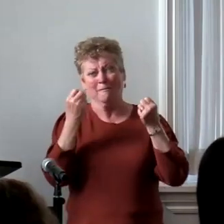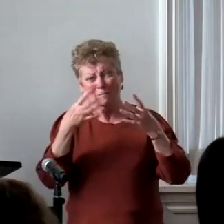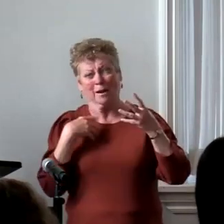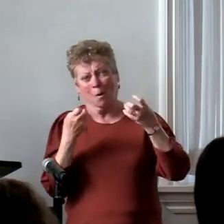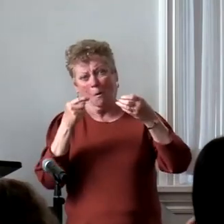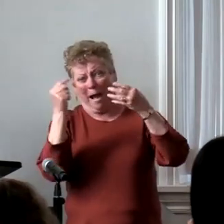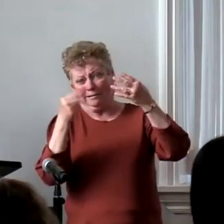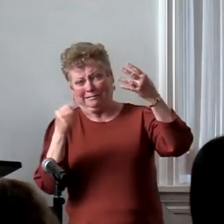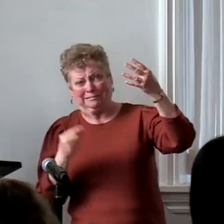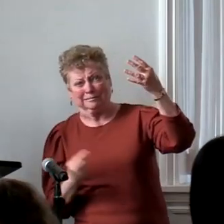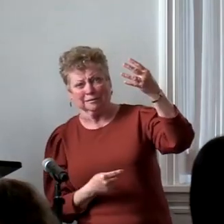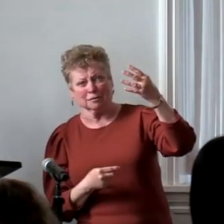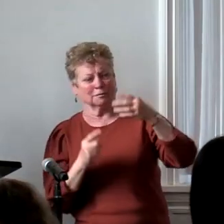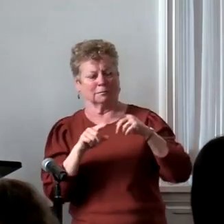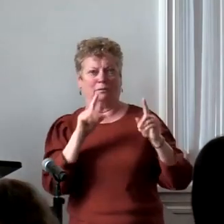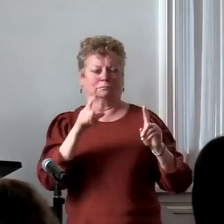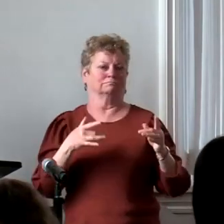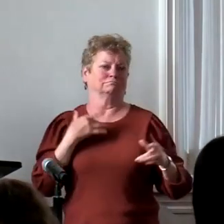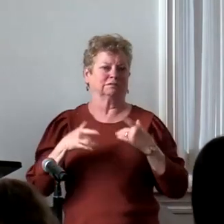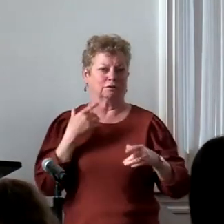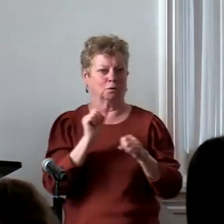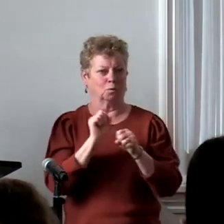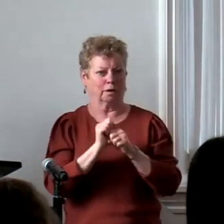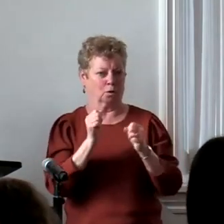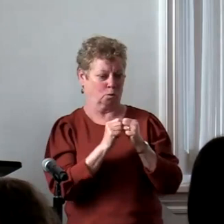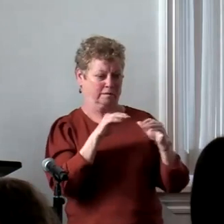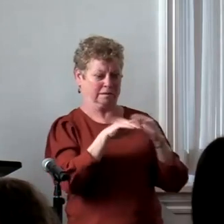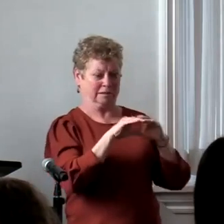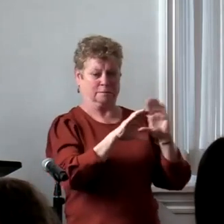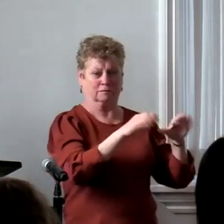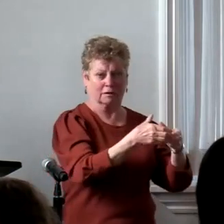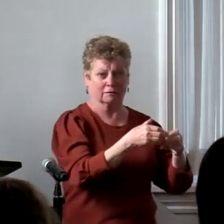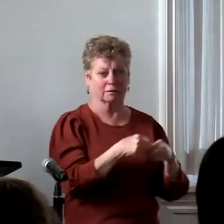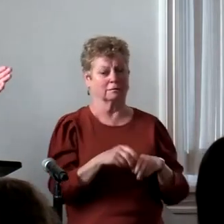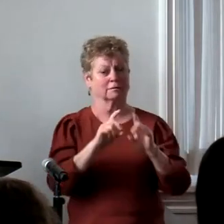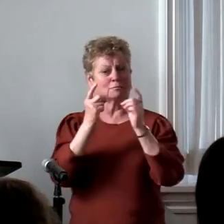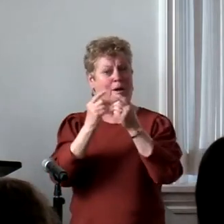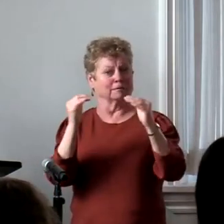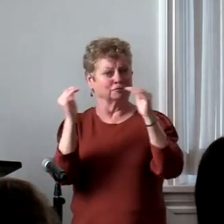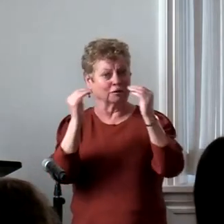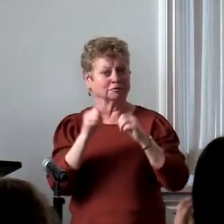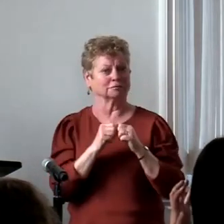and we are particularly excited to be working with the Accessibility Directorate, the Department of Justice and all the departments of government